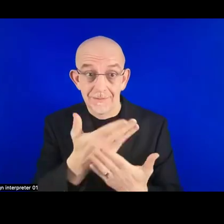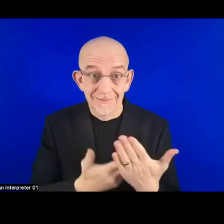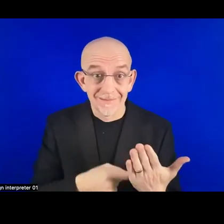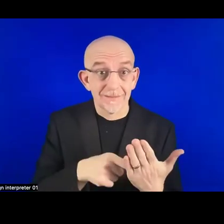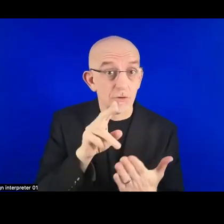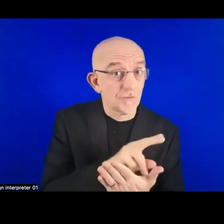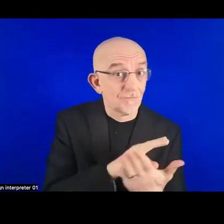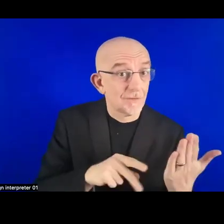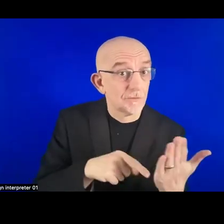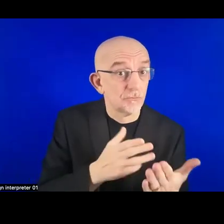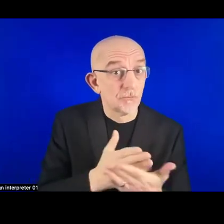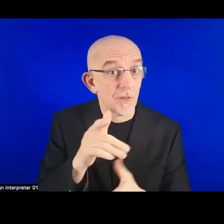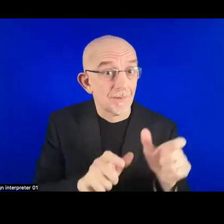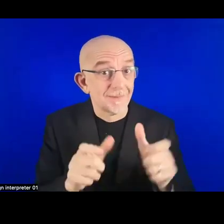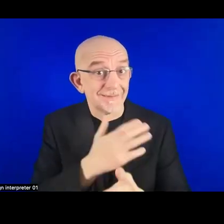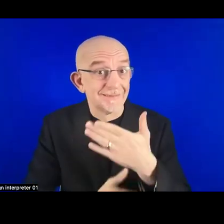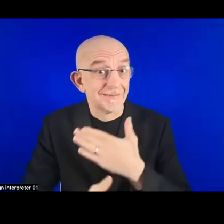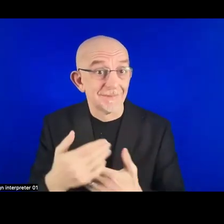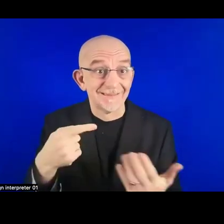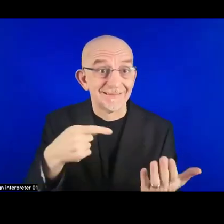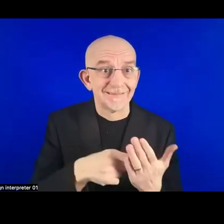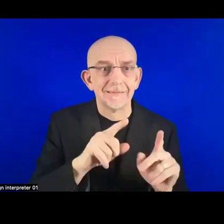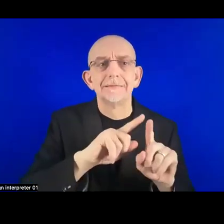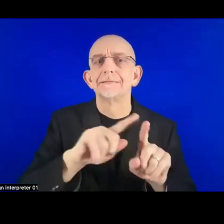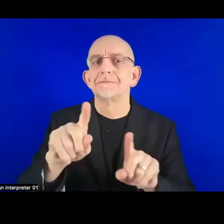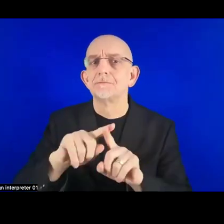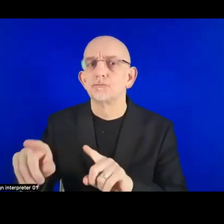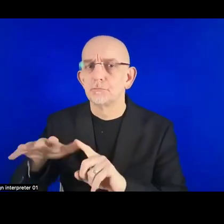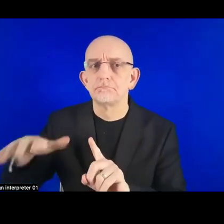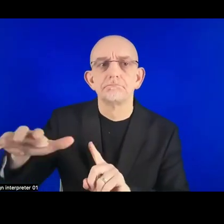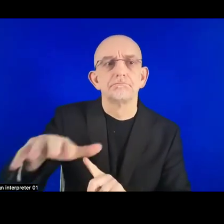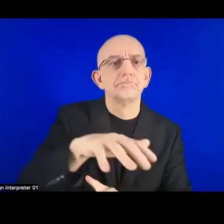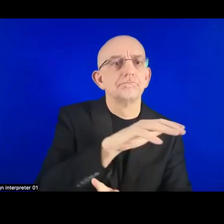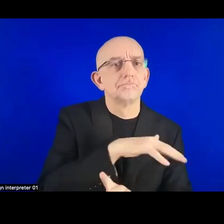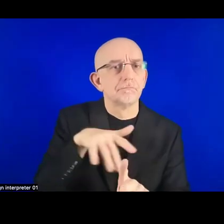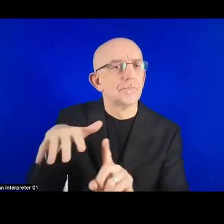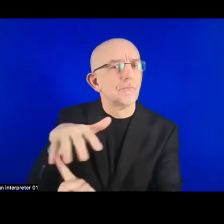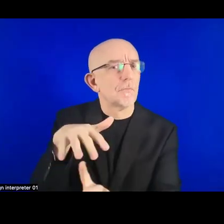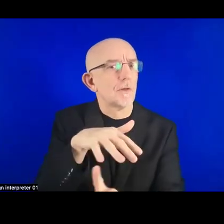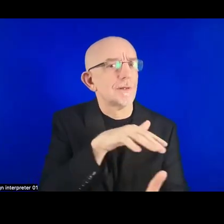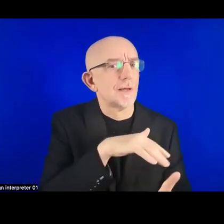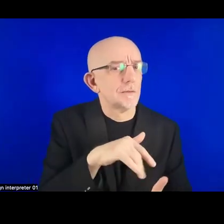and thinking through different ways in which work to combat regressive practices and